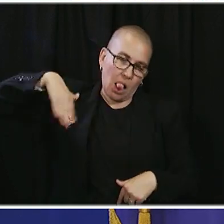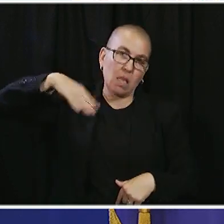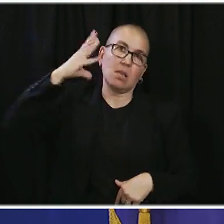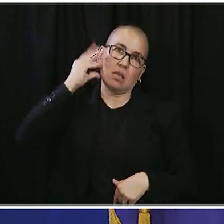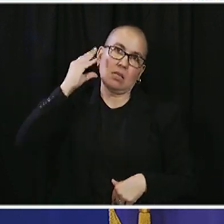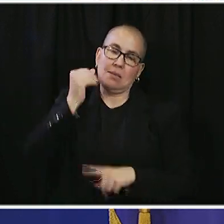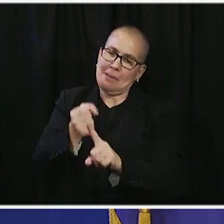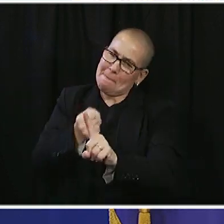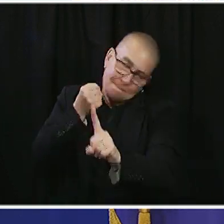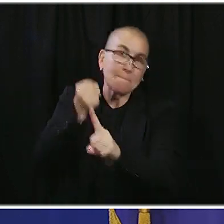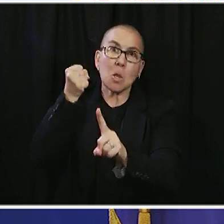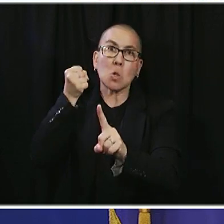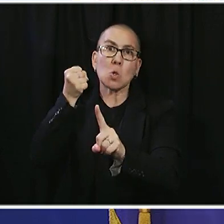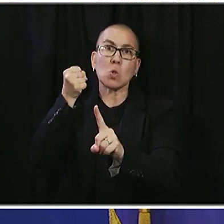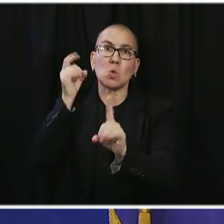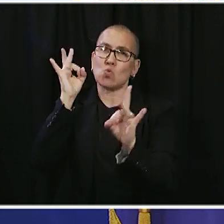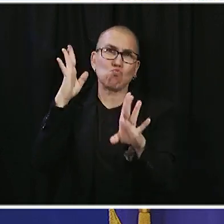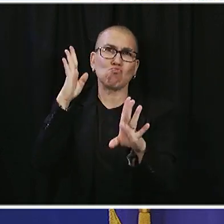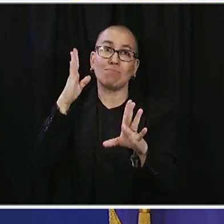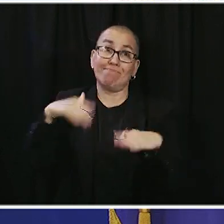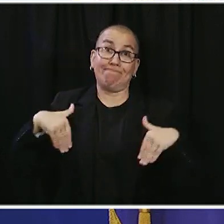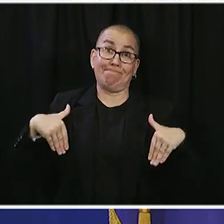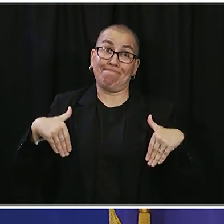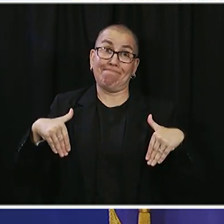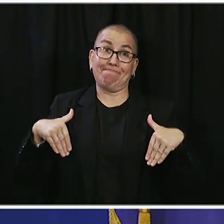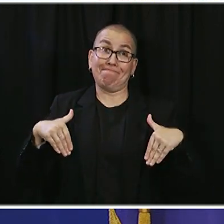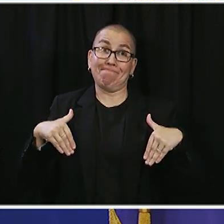AND I THINK PEOPLE SHOULD BE PREPARED FOR THAT. BUT I ALSO THINK IT'S JUST A LITTLE BIT TOO EARLY TO LOOK AT